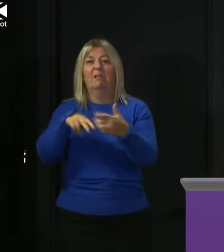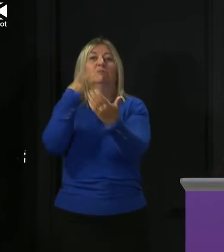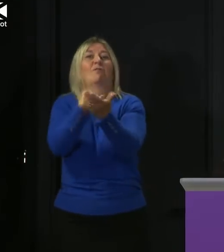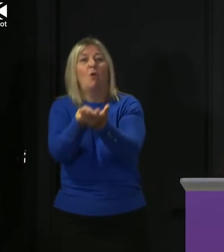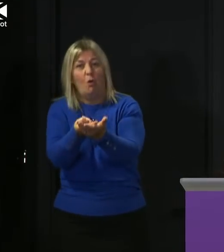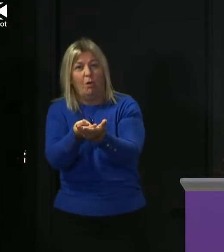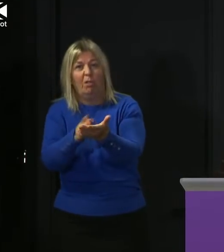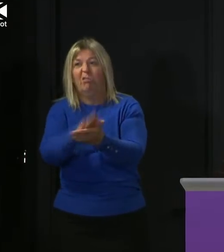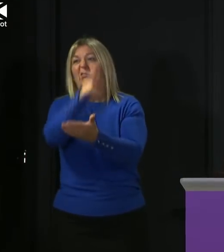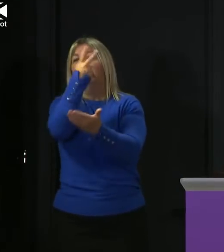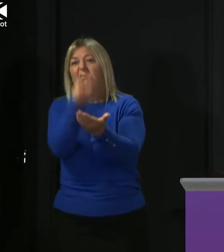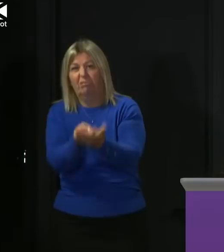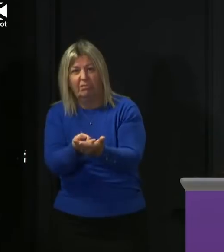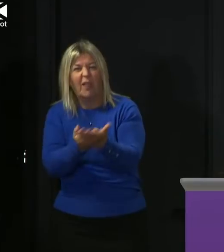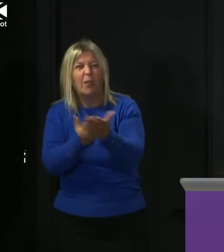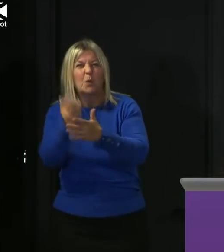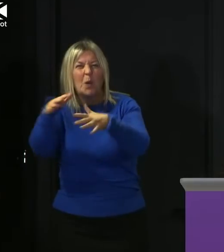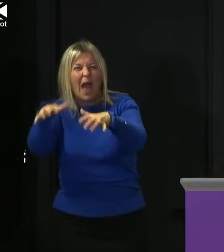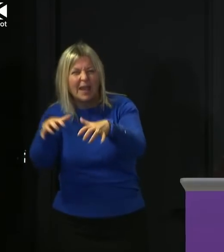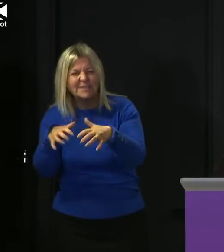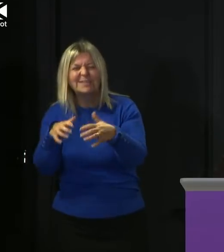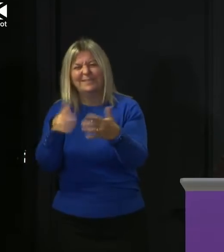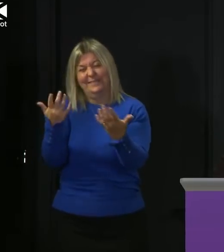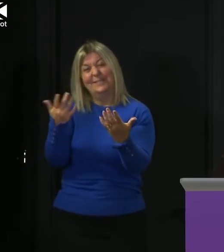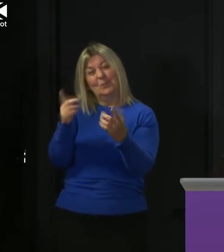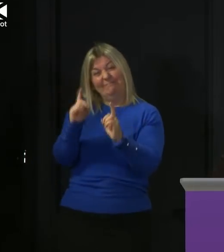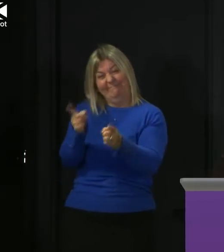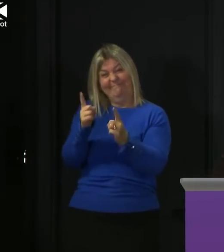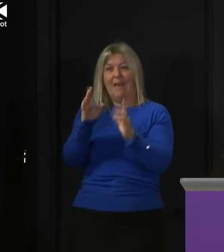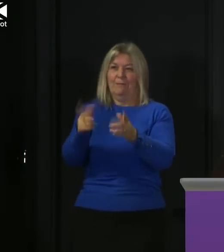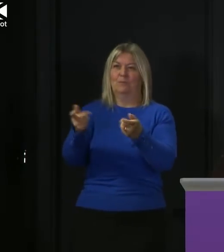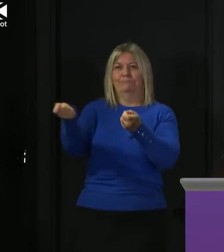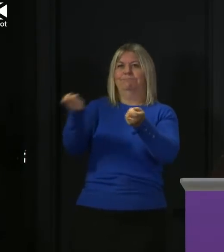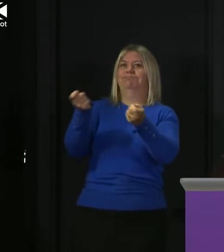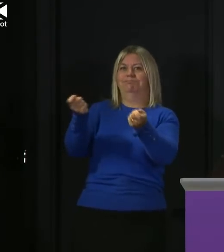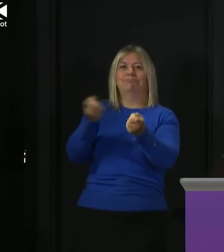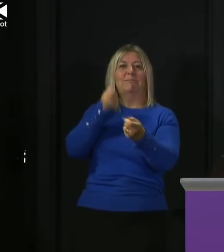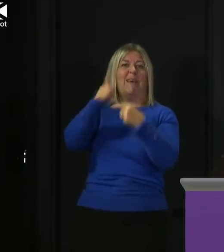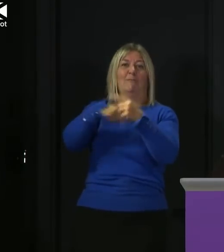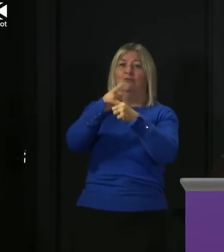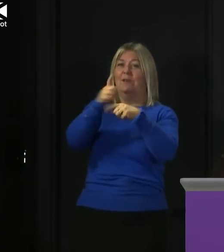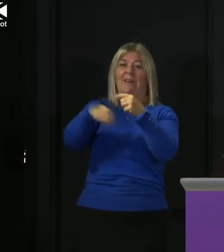particularly icy conditions, these are things the health service has to deal with every winter. I